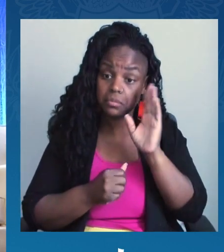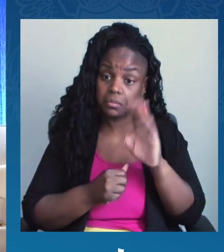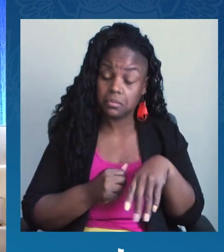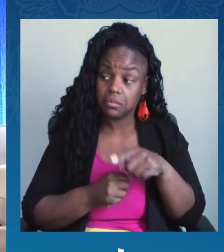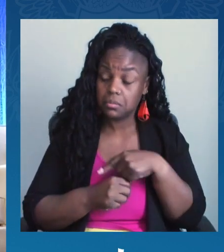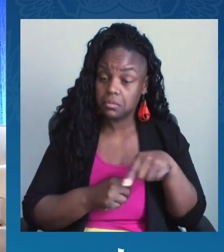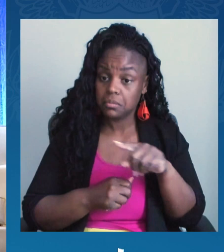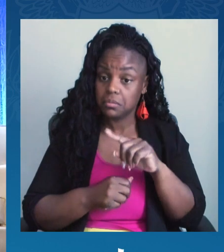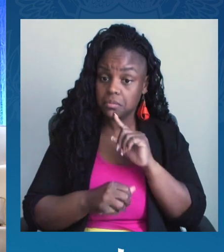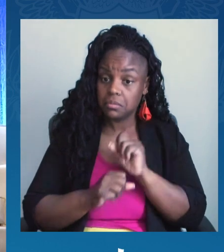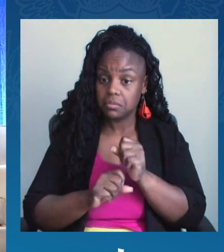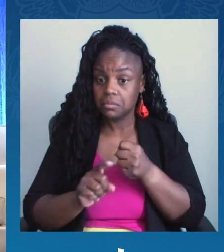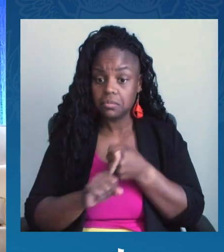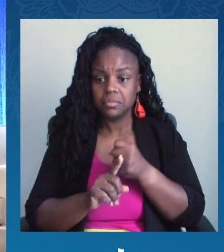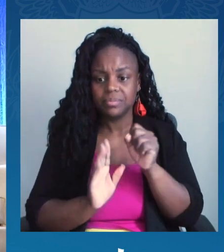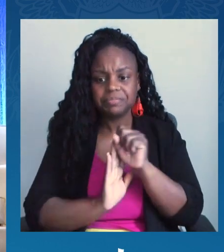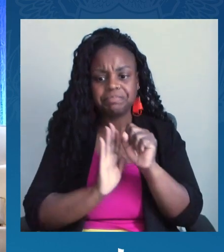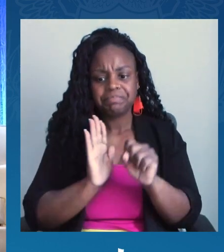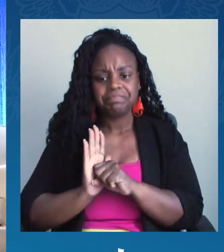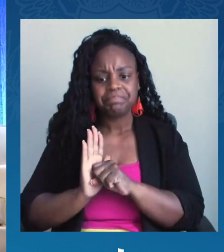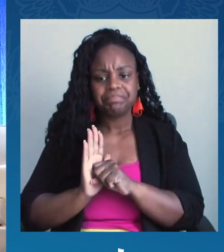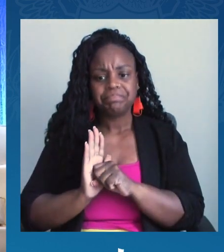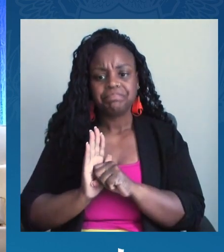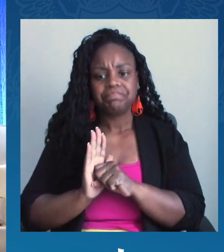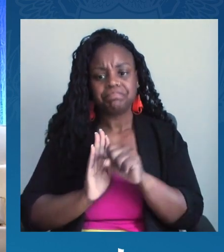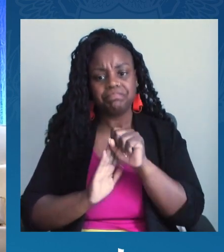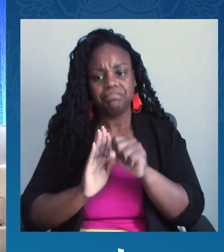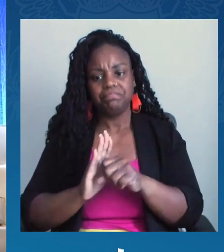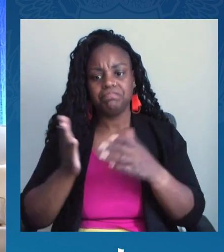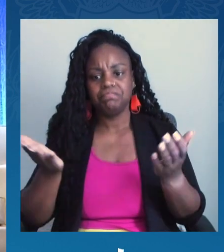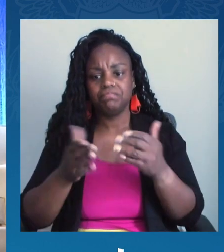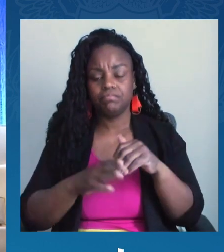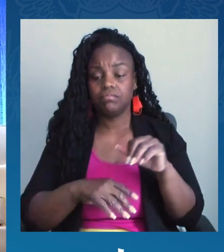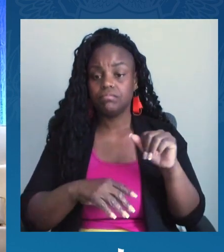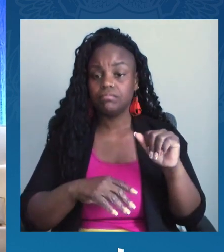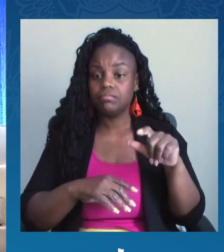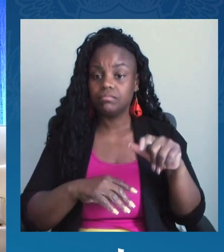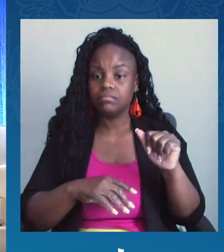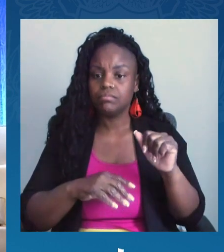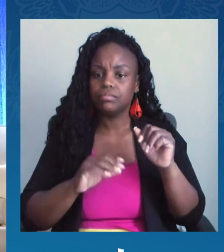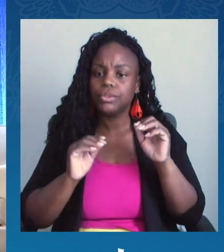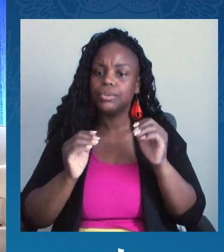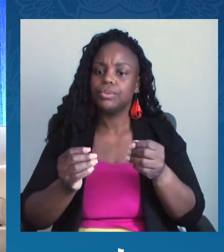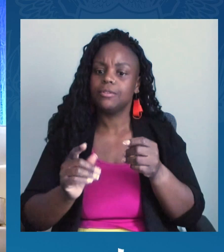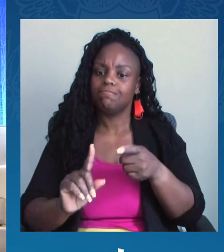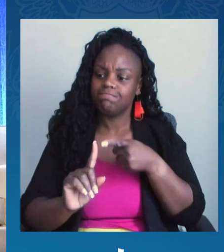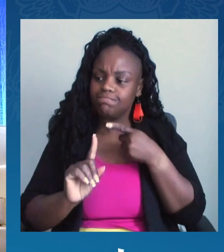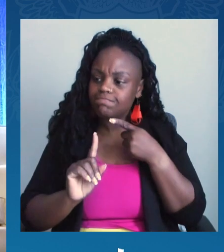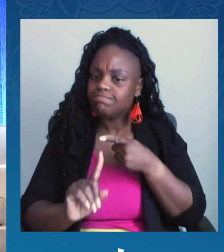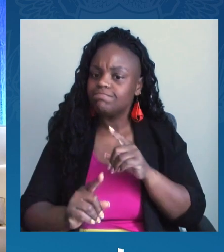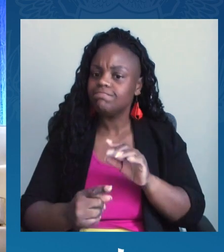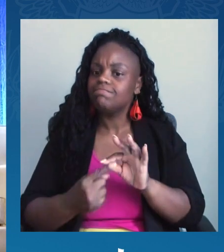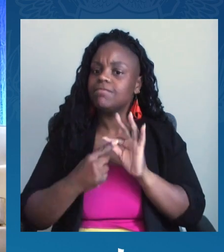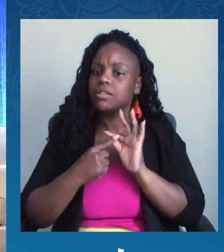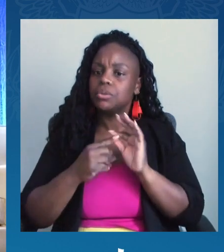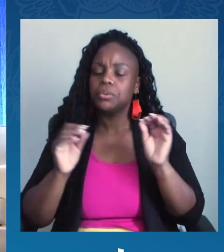But in a state like Alabama, where there are no exceptions and when I say exceptions, I mean things that we know